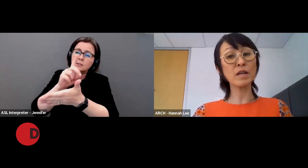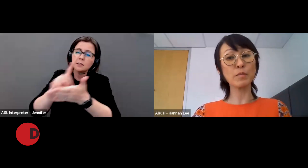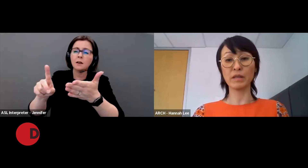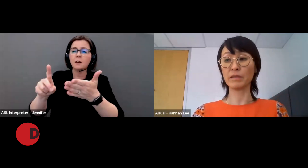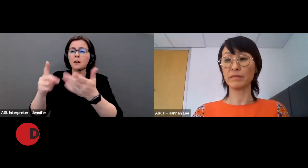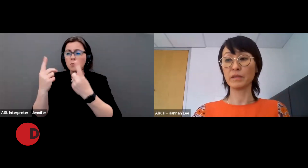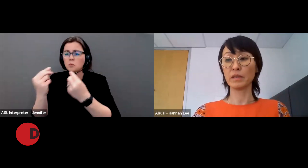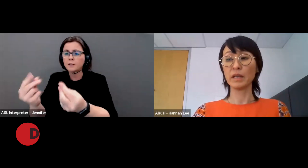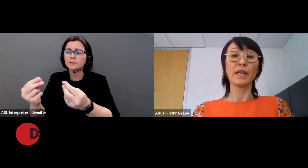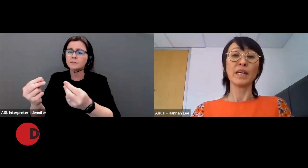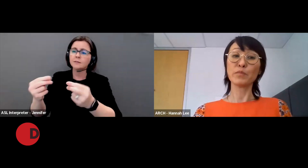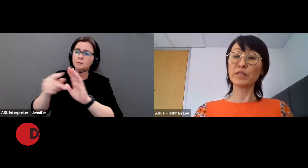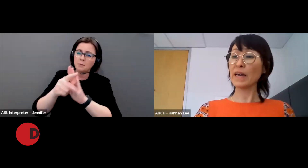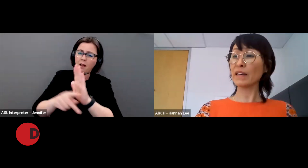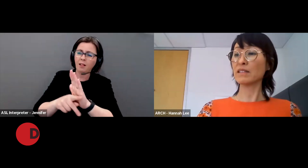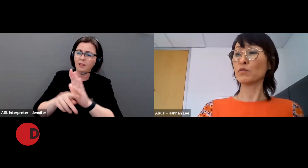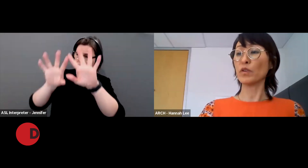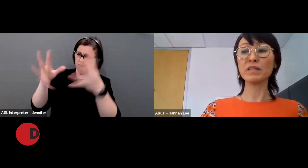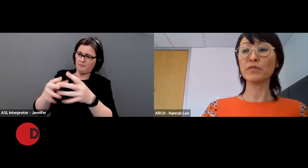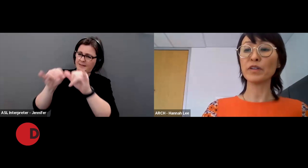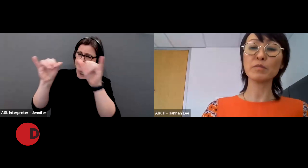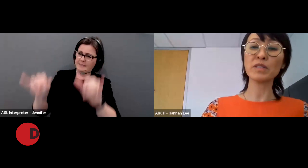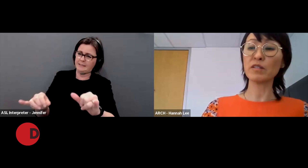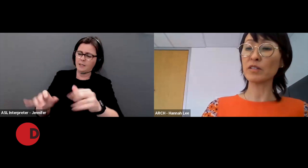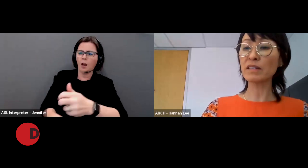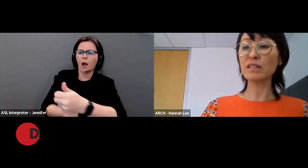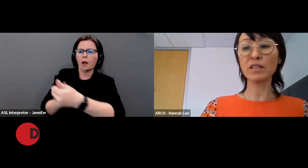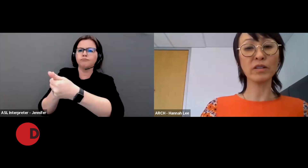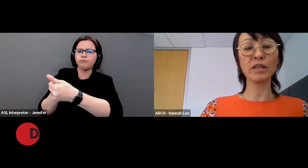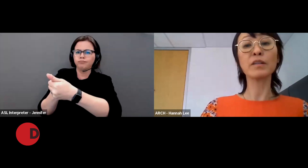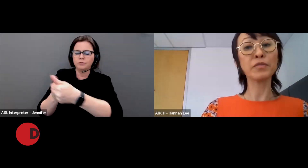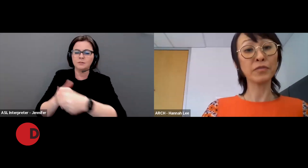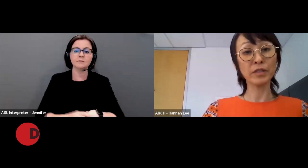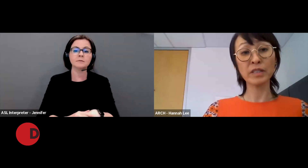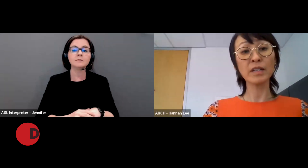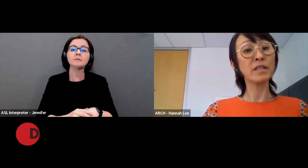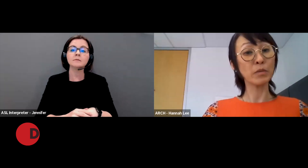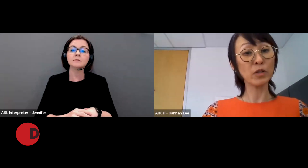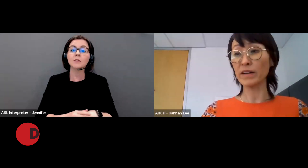discriminatory practices and policies that are systemic. It protects rights and freedoms